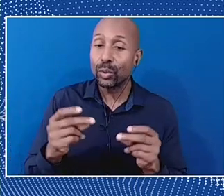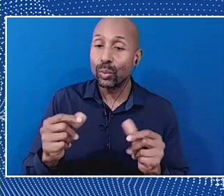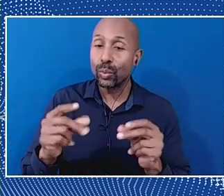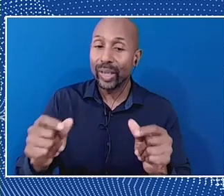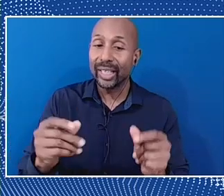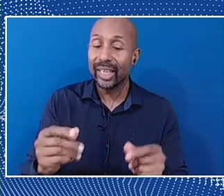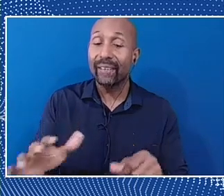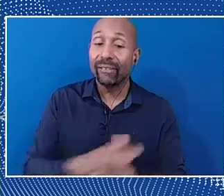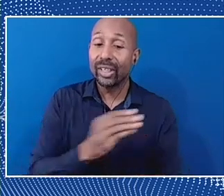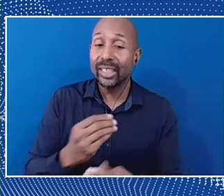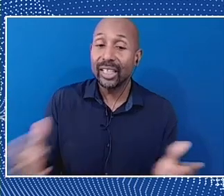Thank you, Mia.